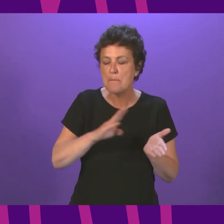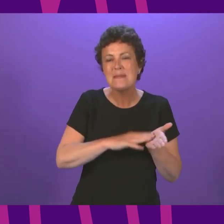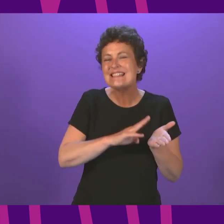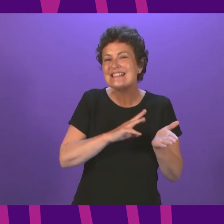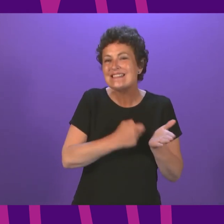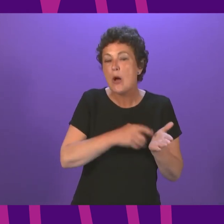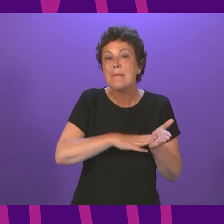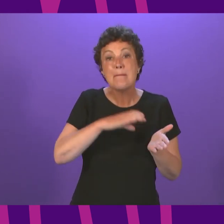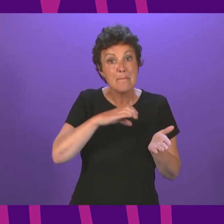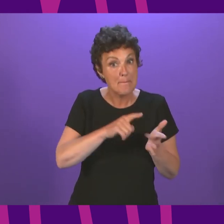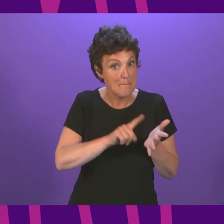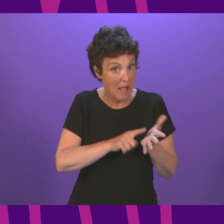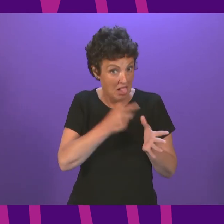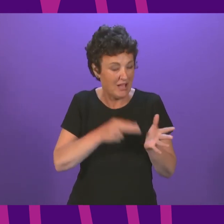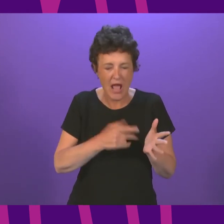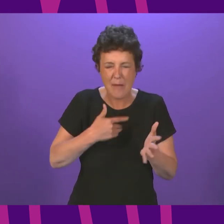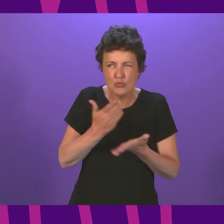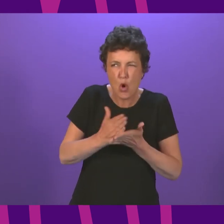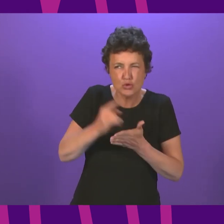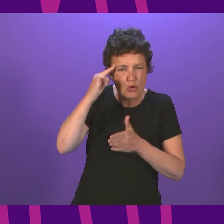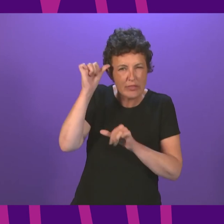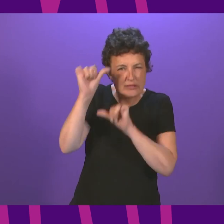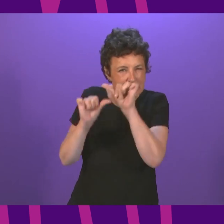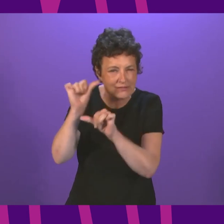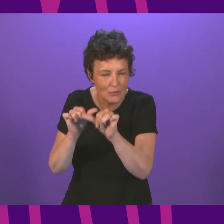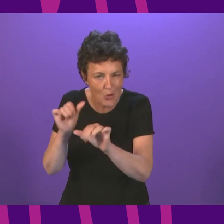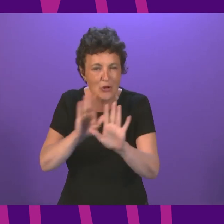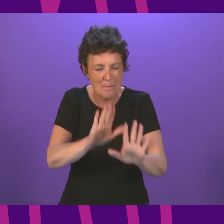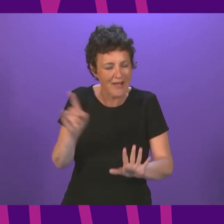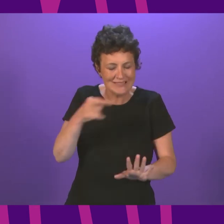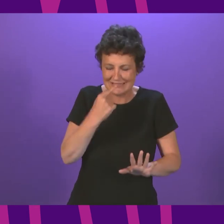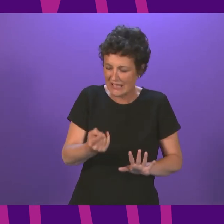Government to that should be a combined effort to halt evictions, and to deal with the source